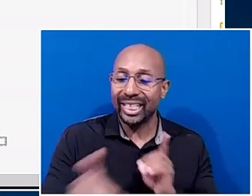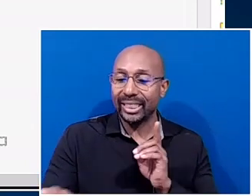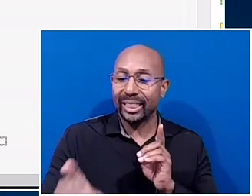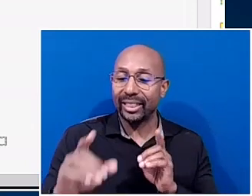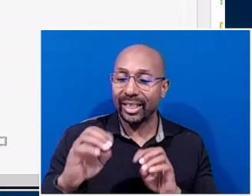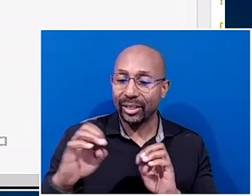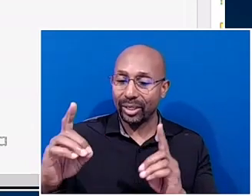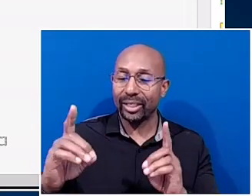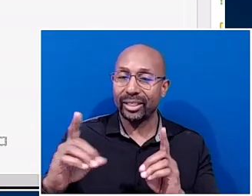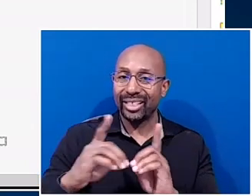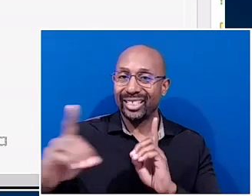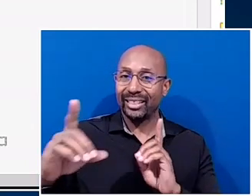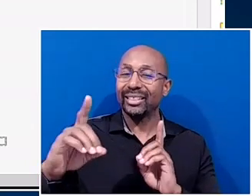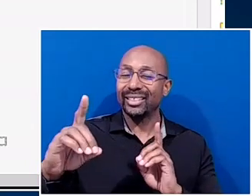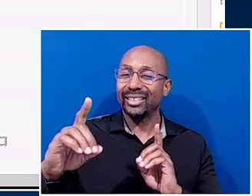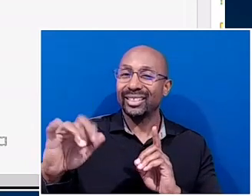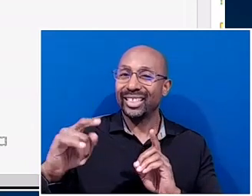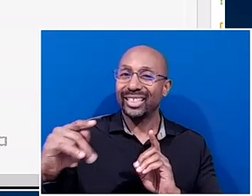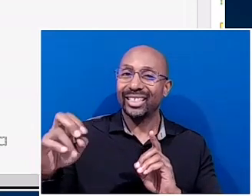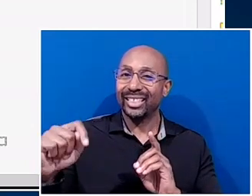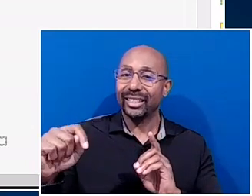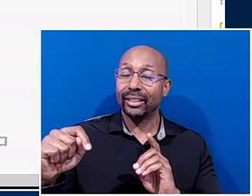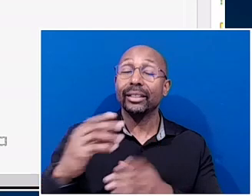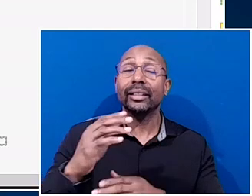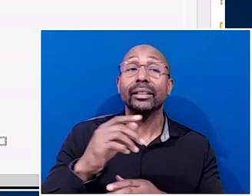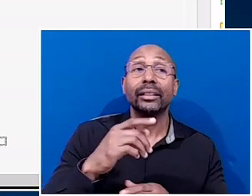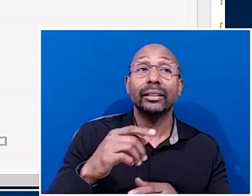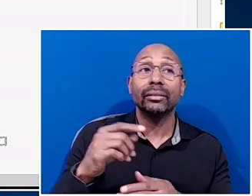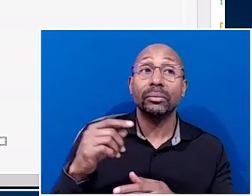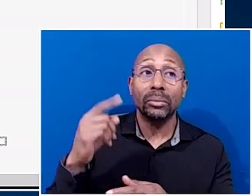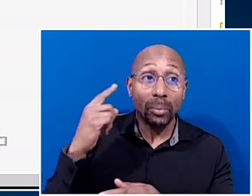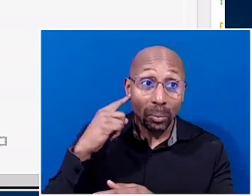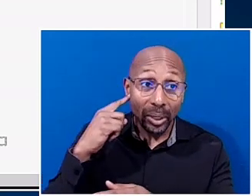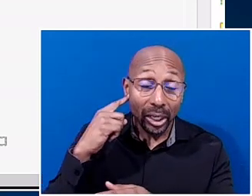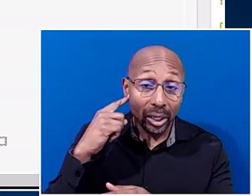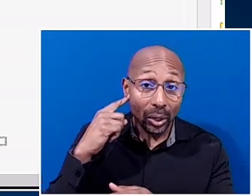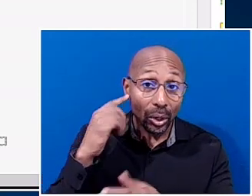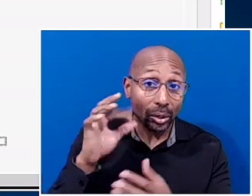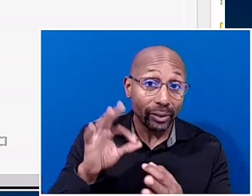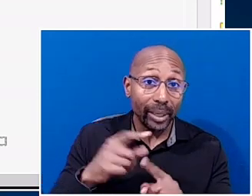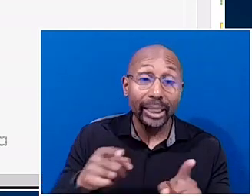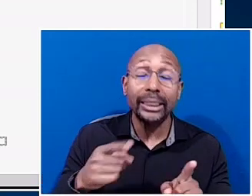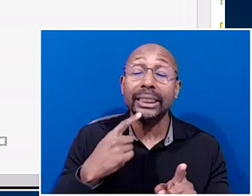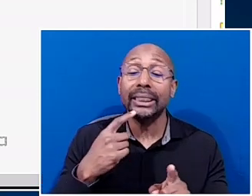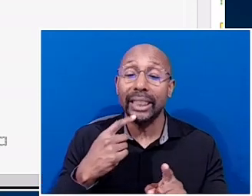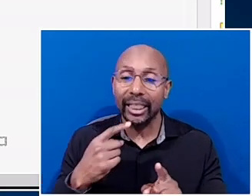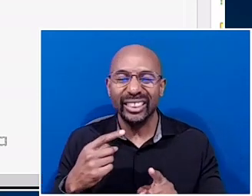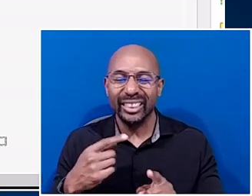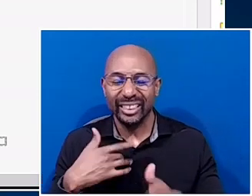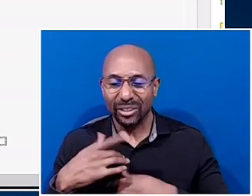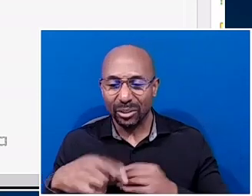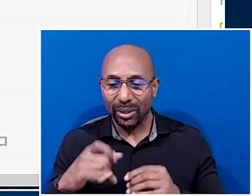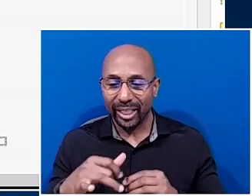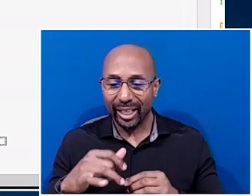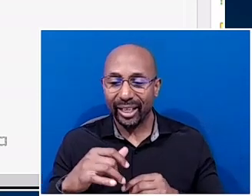drafting and especially that it suggested that enrollment in even one course or even